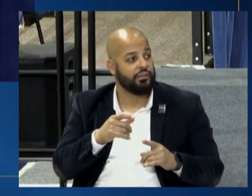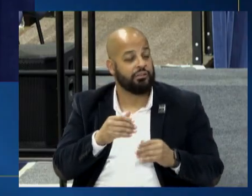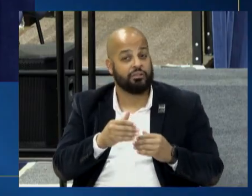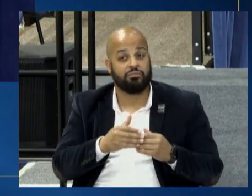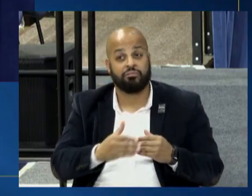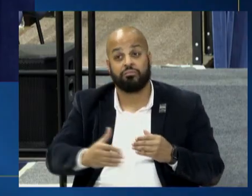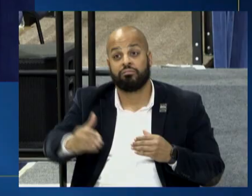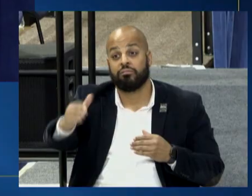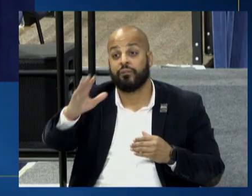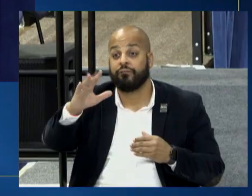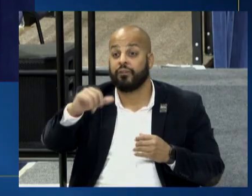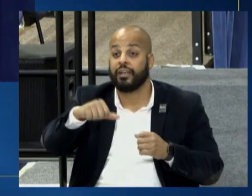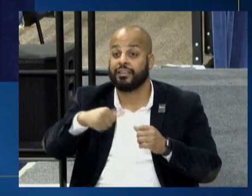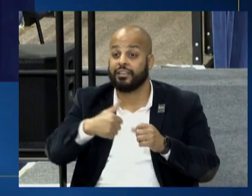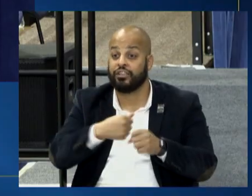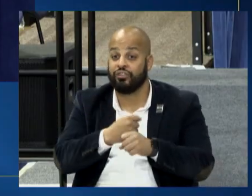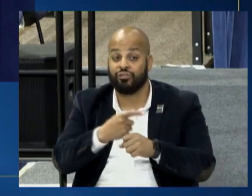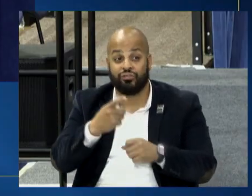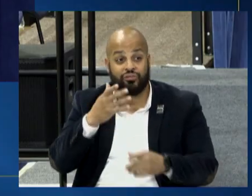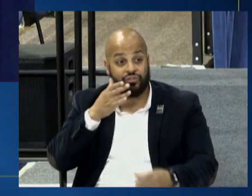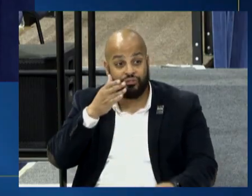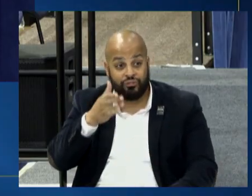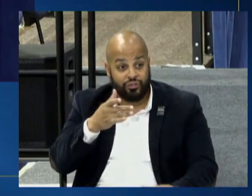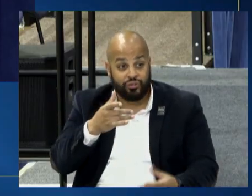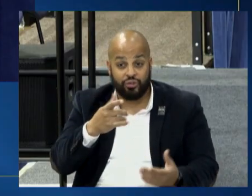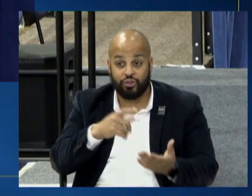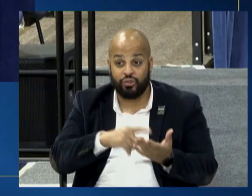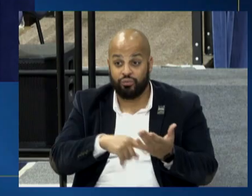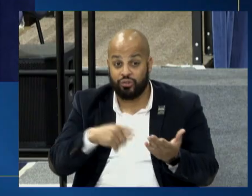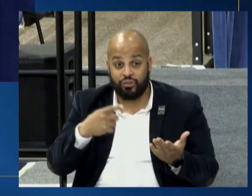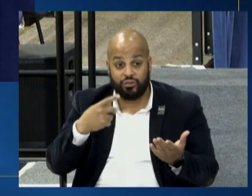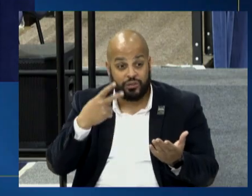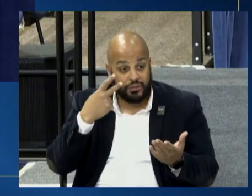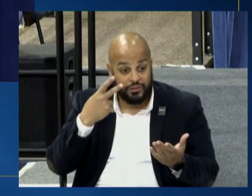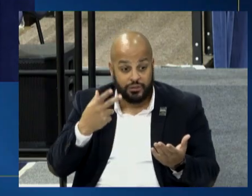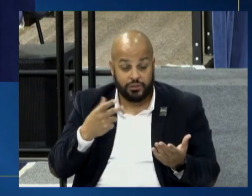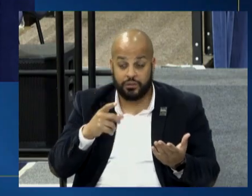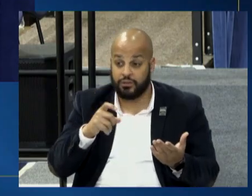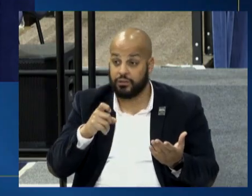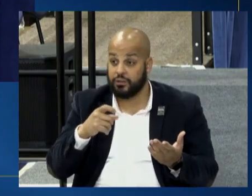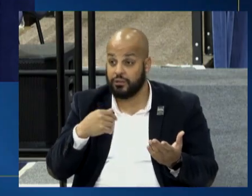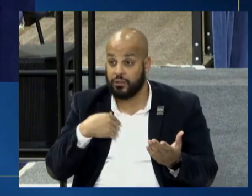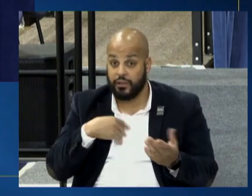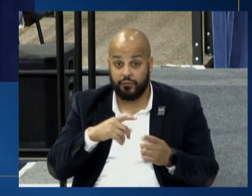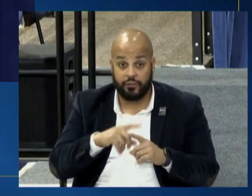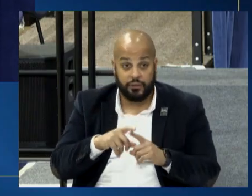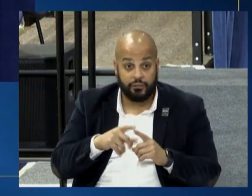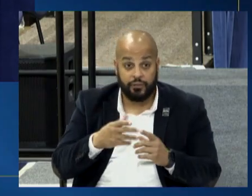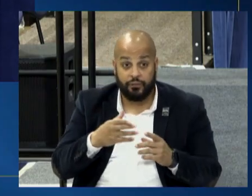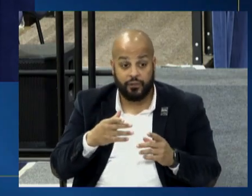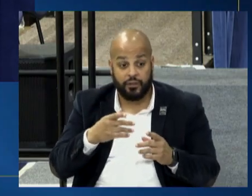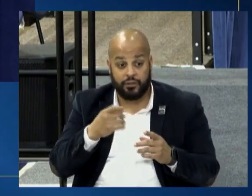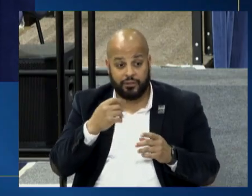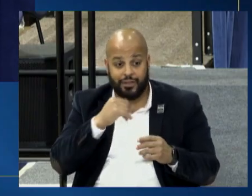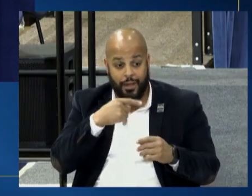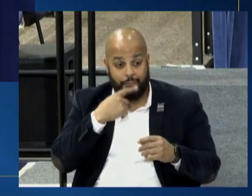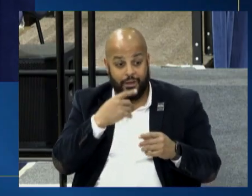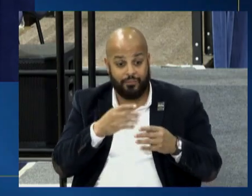preview for us as far as your priorities, where you guys might be going? I know you can't give it all away if it's not public information. But what can you share with us?